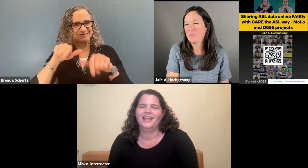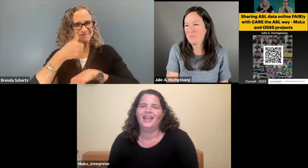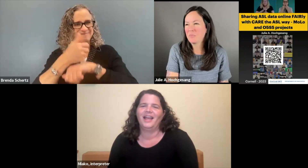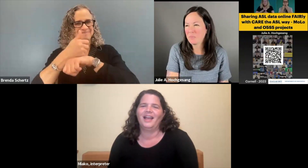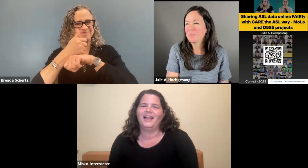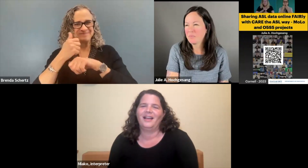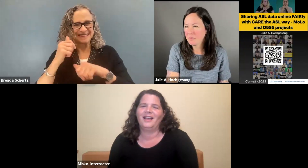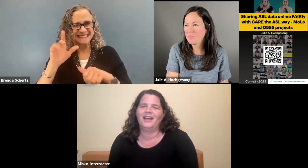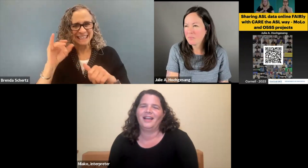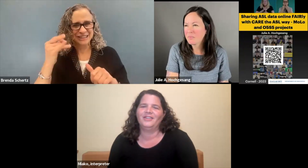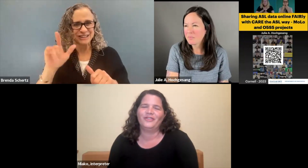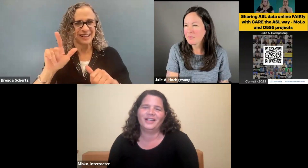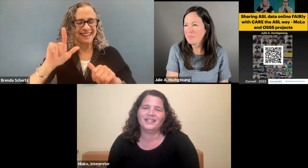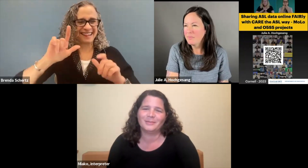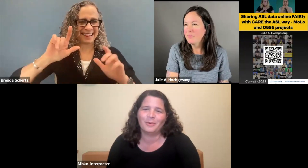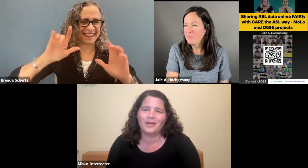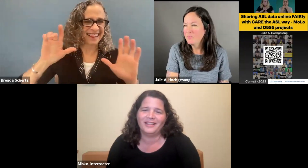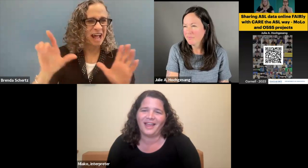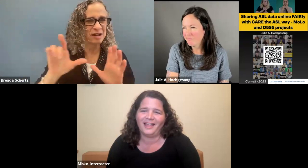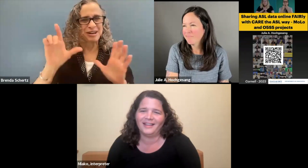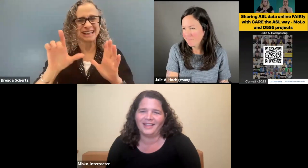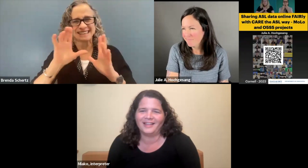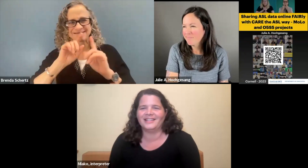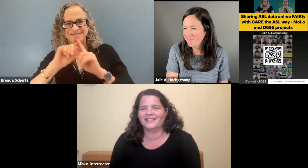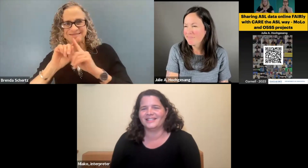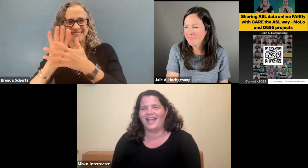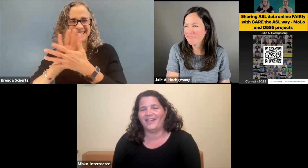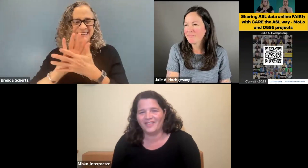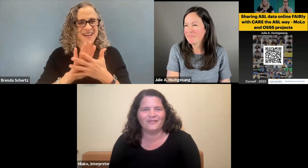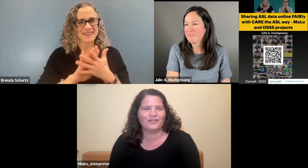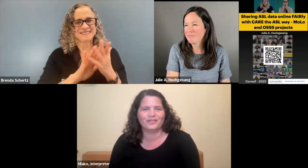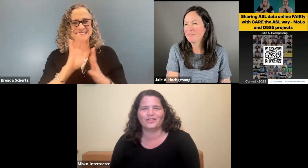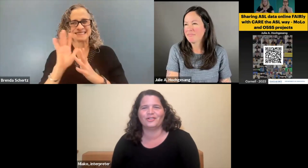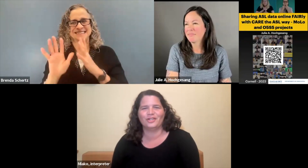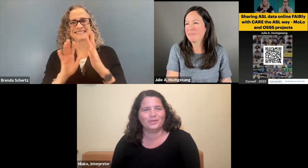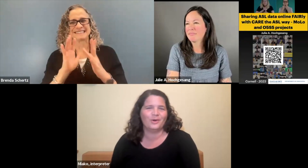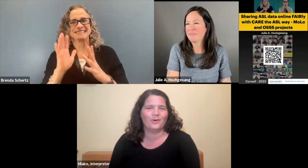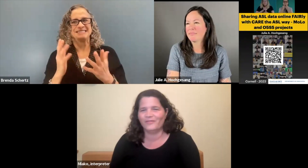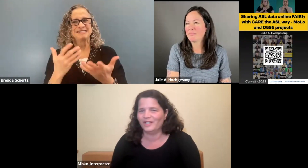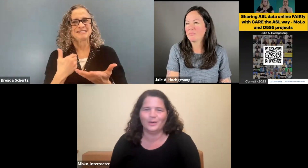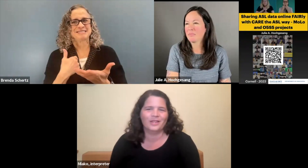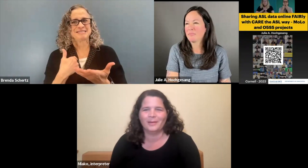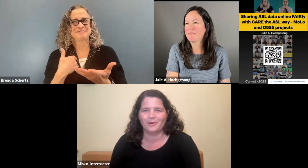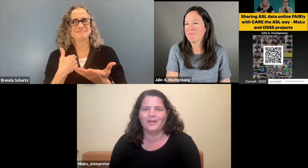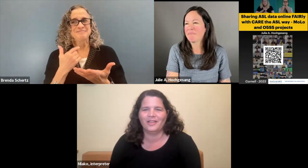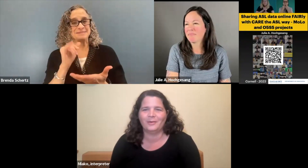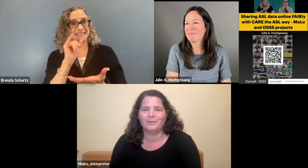exciting I do find it disappointing that Gallaudet doesn't have the infrastructure to do a whole video library that would be